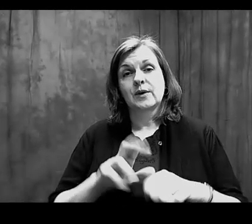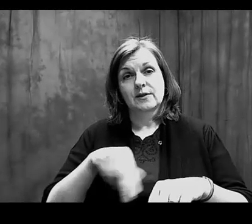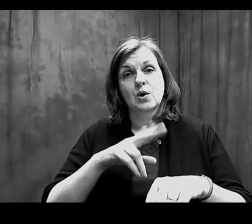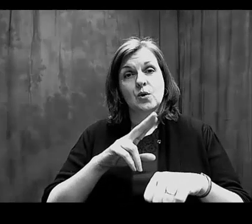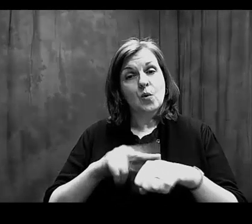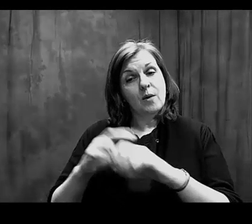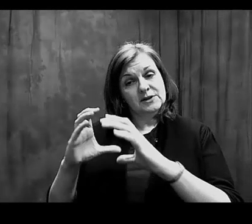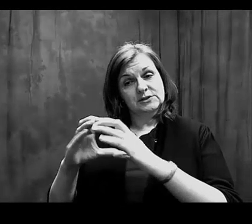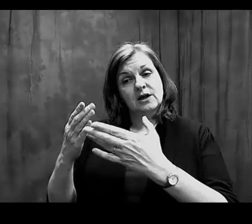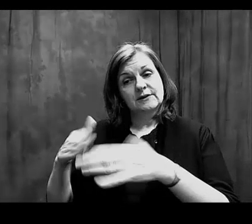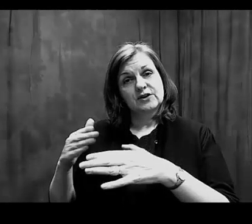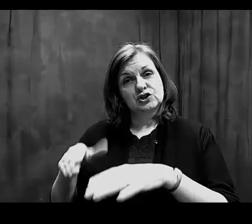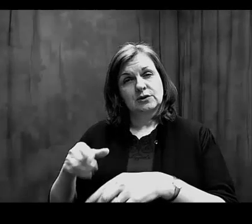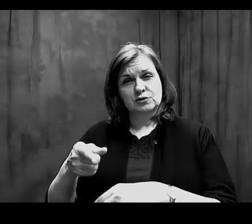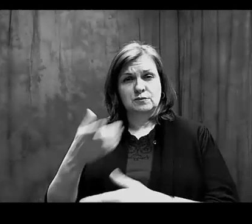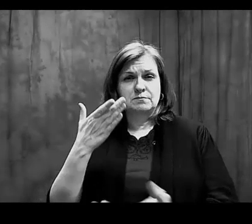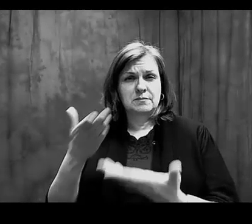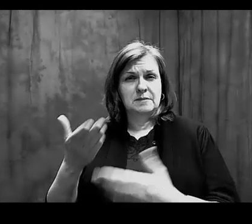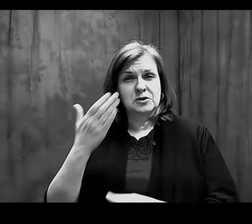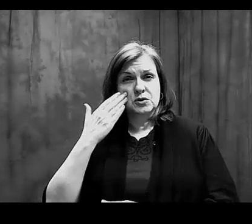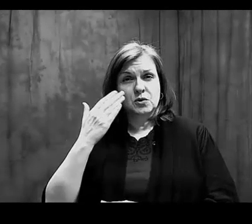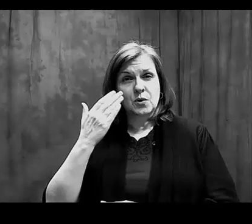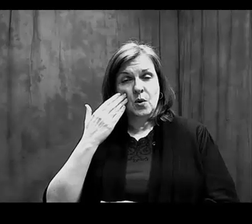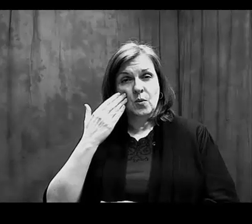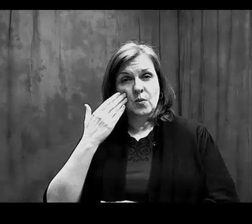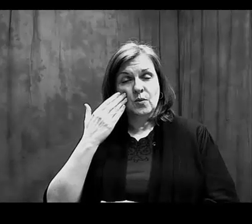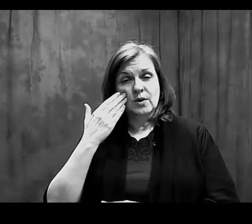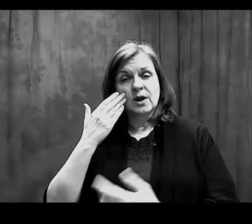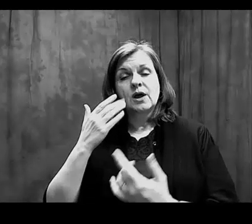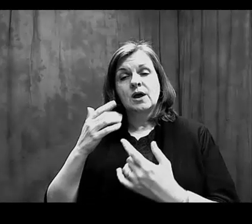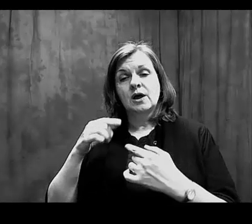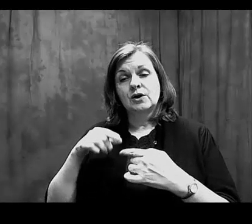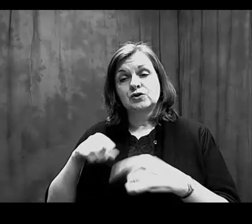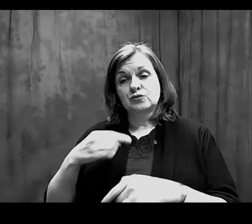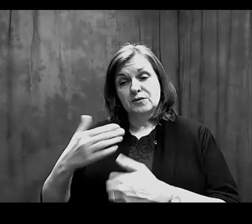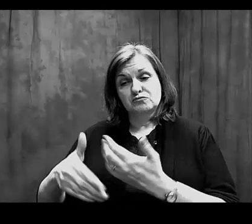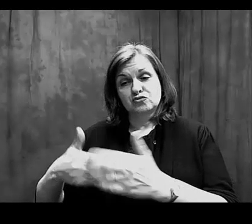now under normal cell division you might be aware